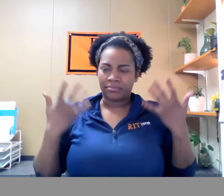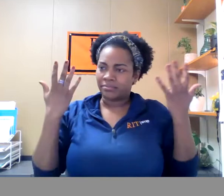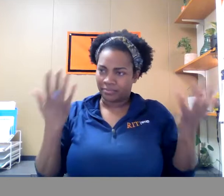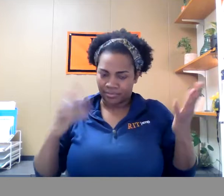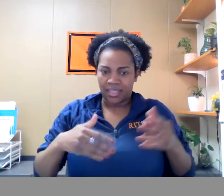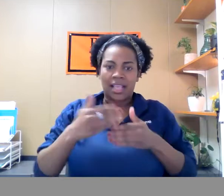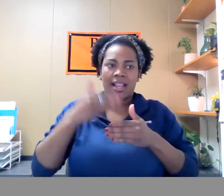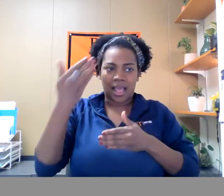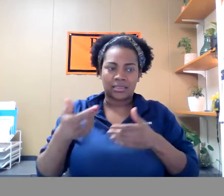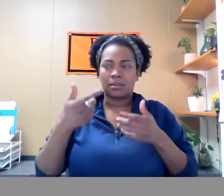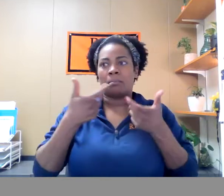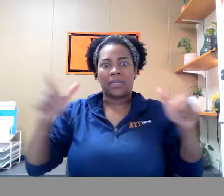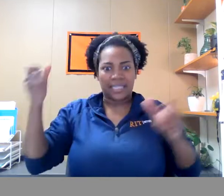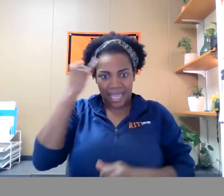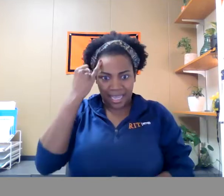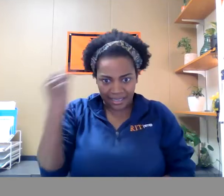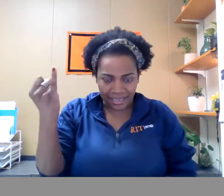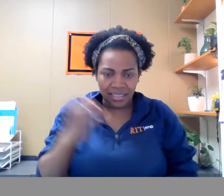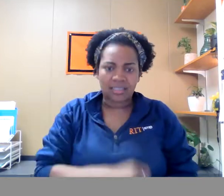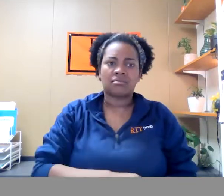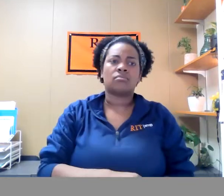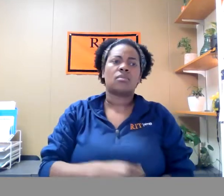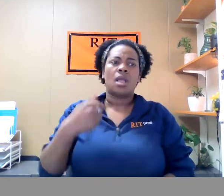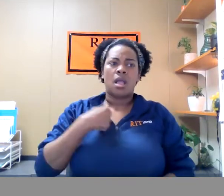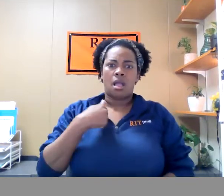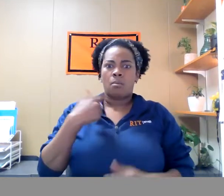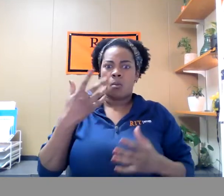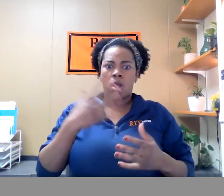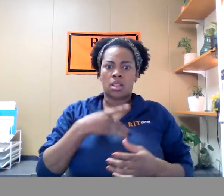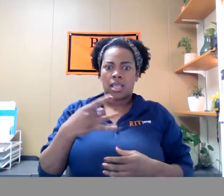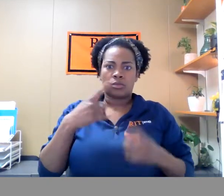and really, this event is about the Next Big Idea.